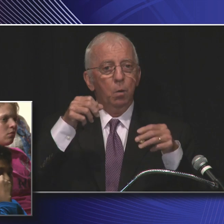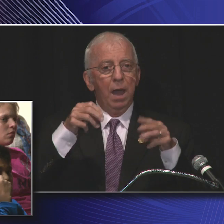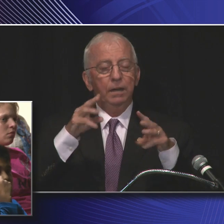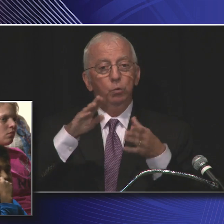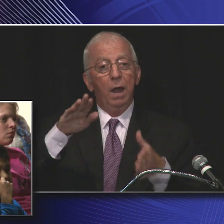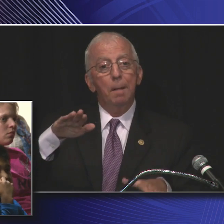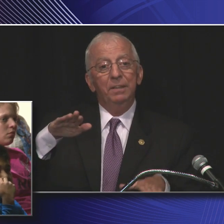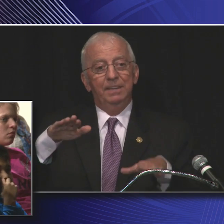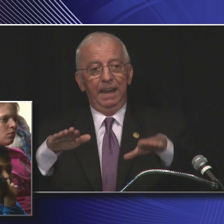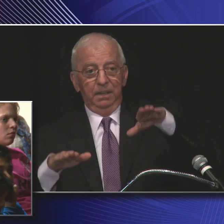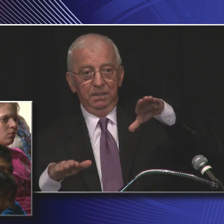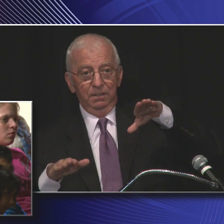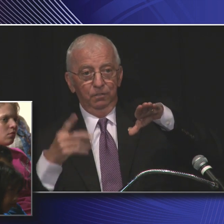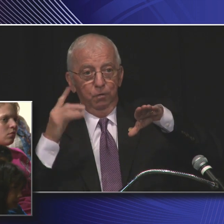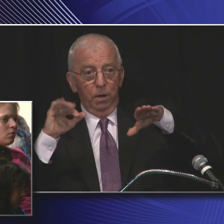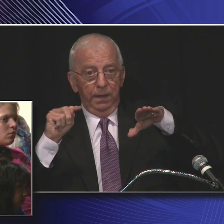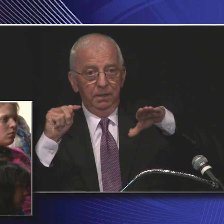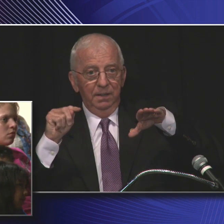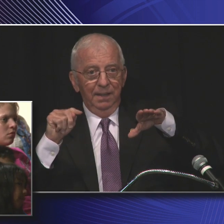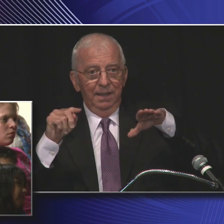a way to compensate for it.